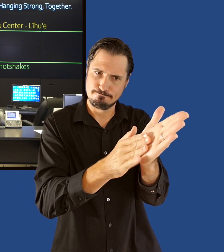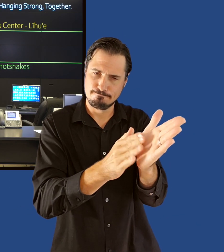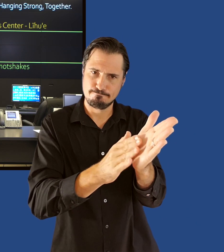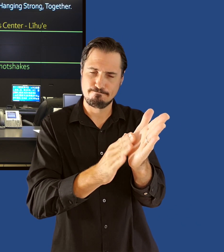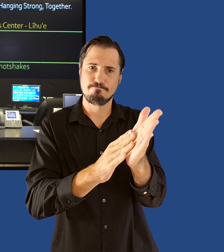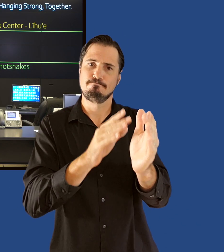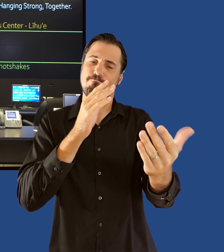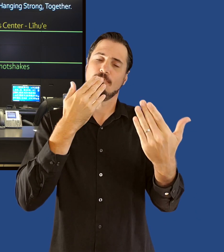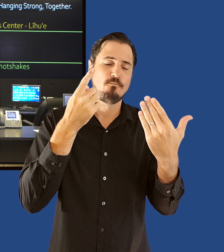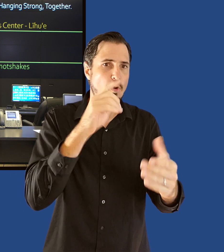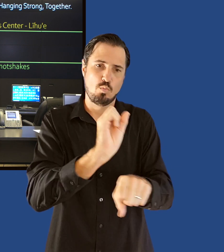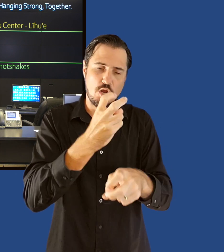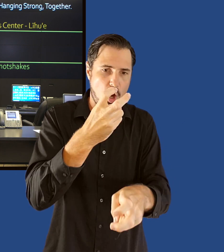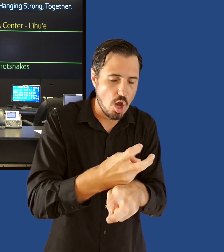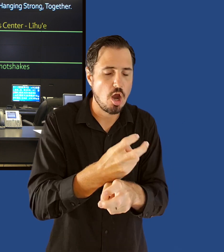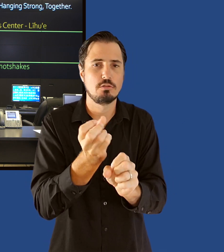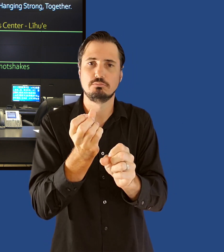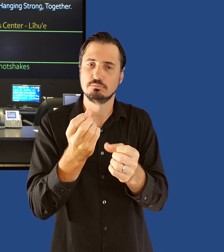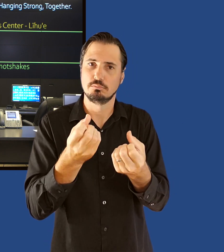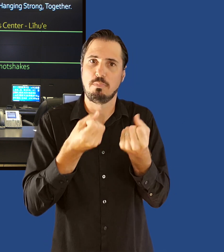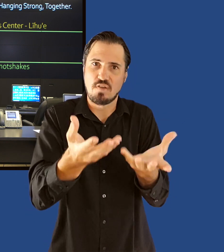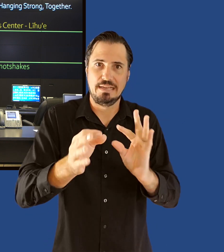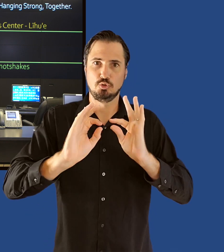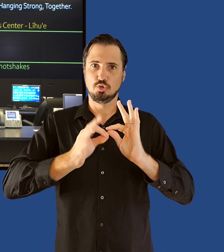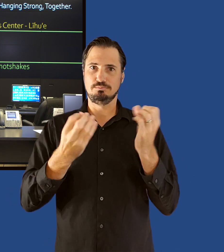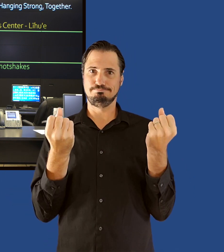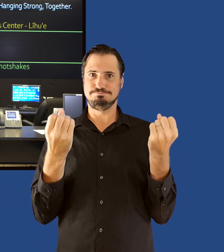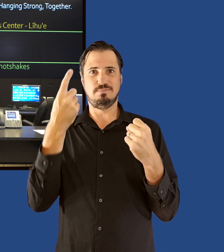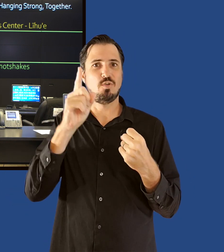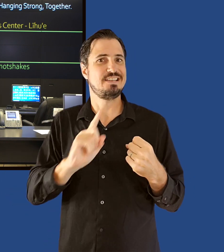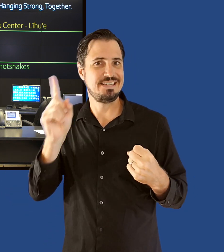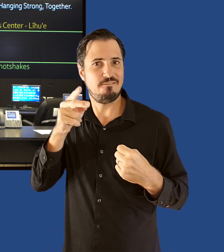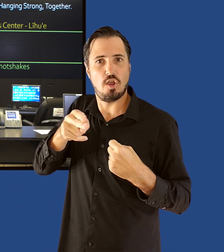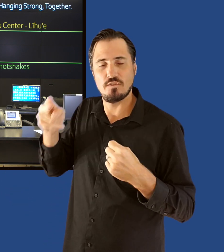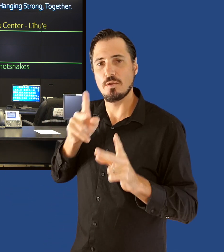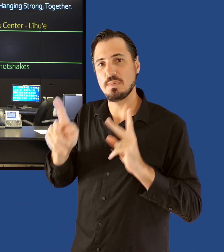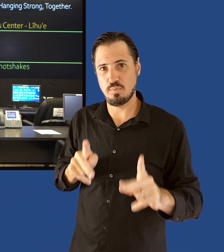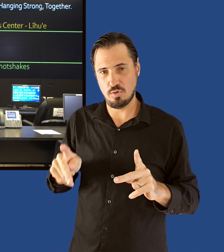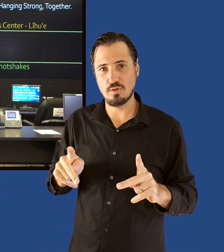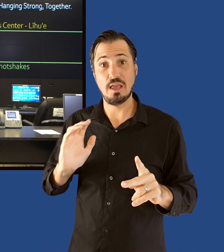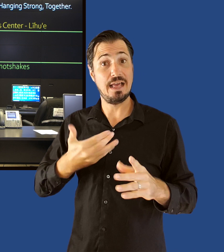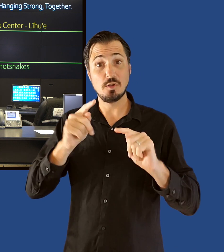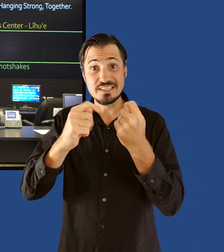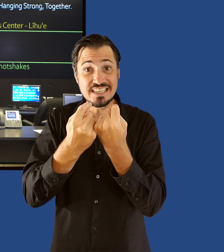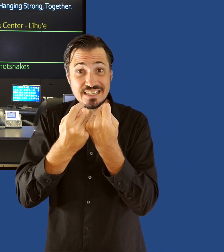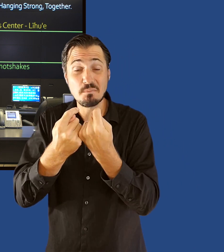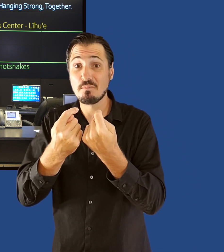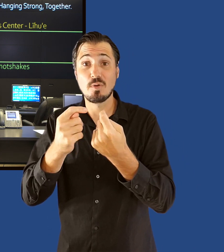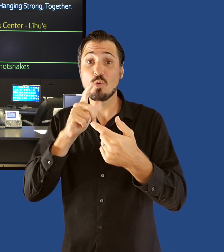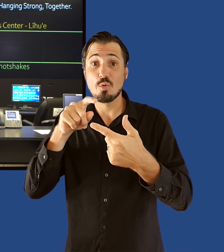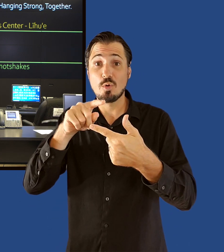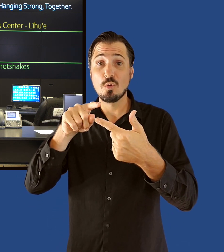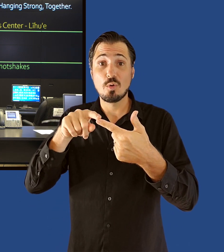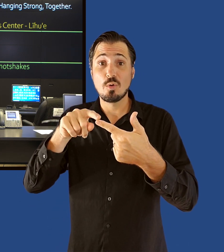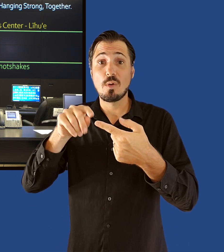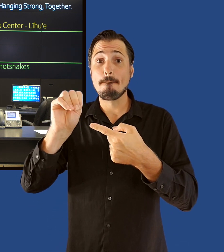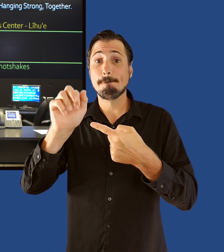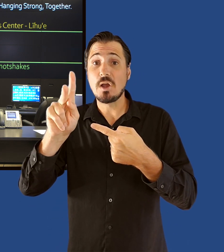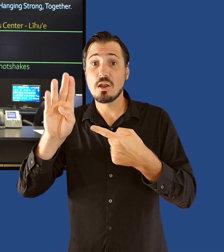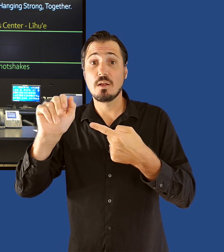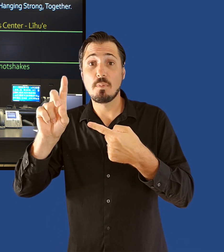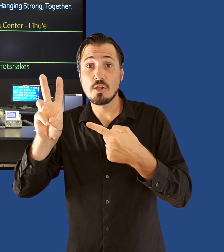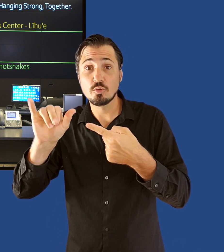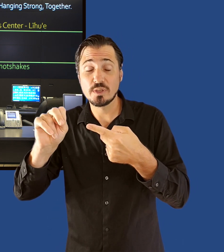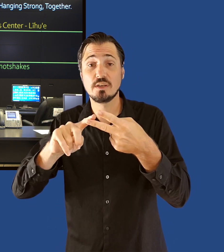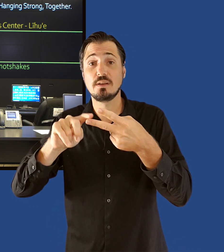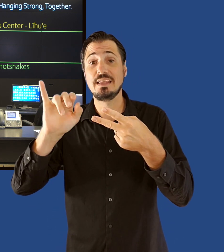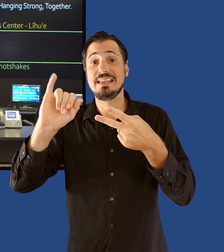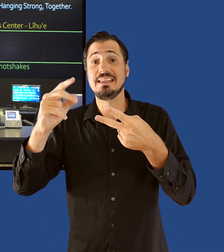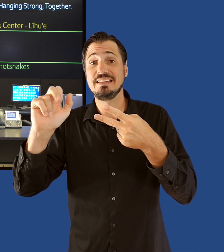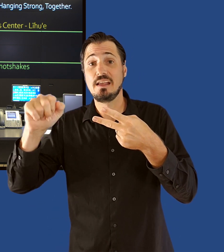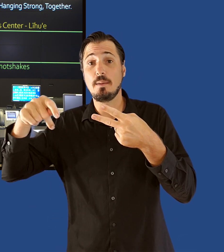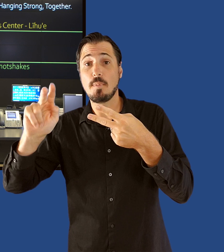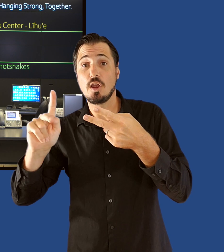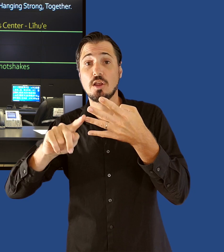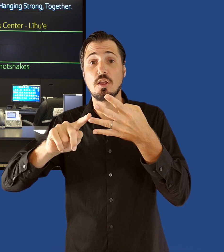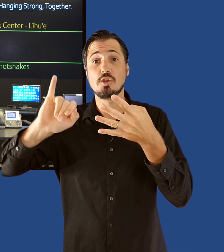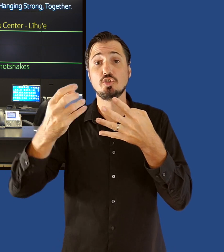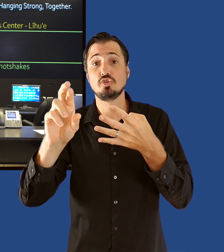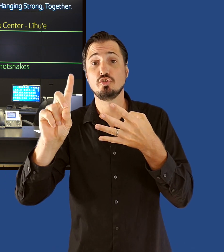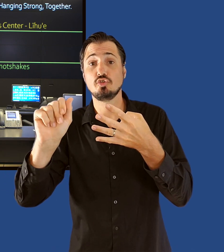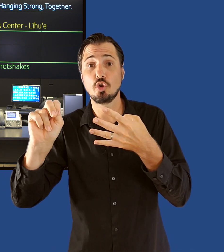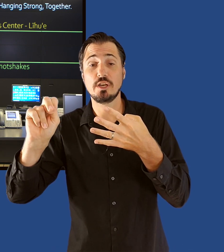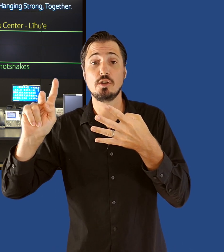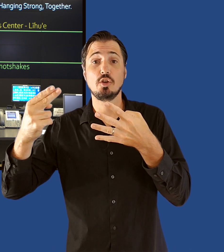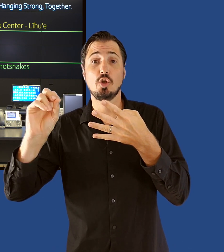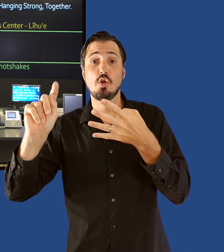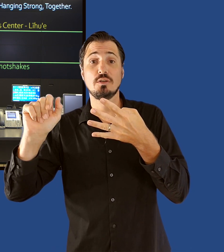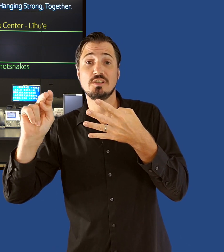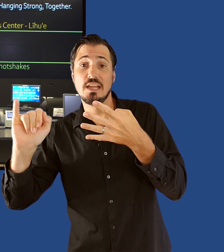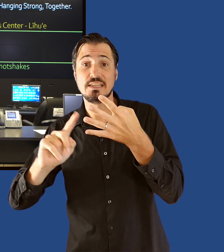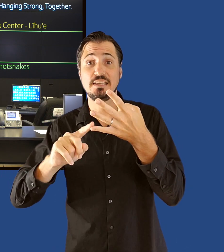So to Larry Littleton and our team at Isle Interpret, including Mark Baldwin, Inga Park, Jordan Kotani, and Tamar Lani…..MAHALO! Your efforts are truly appreciated!